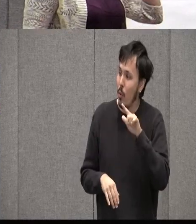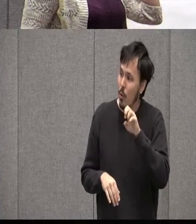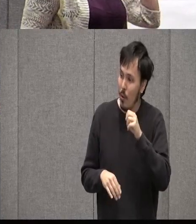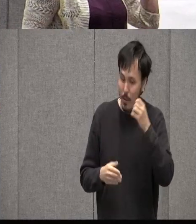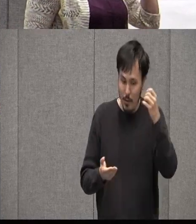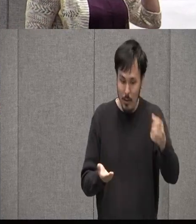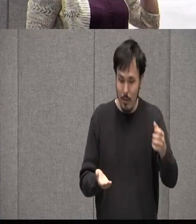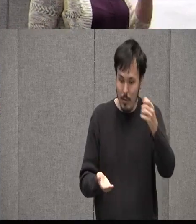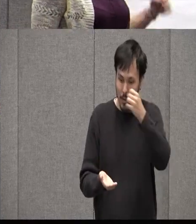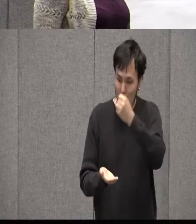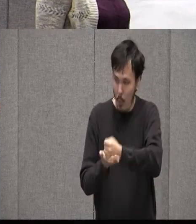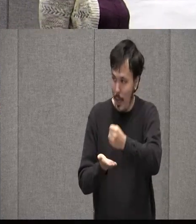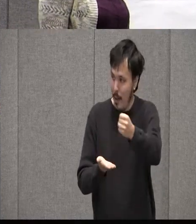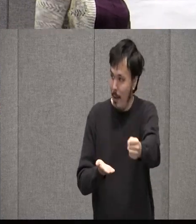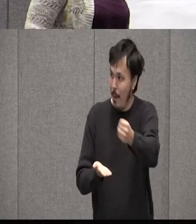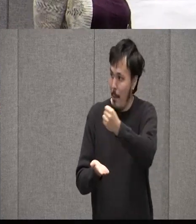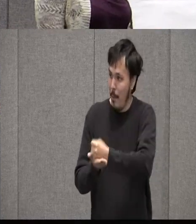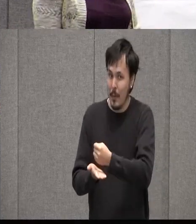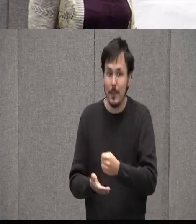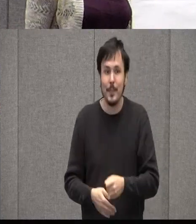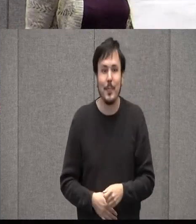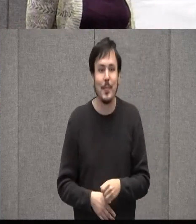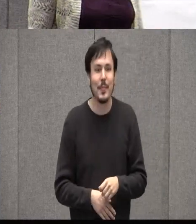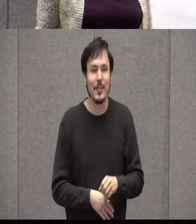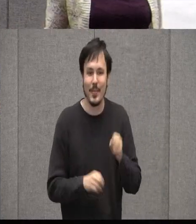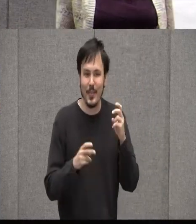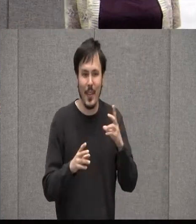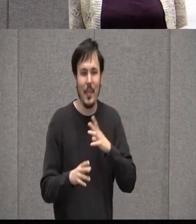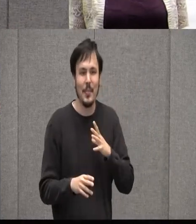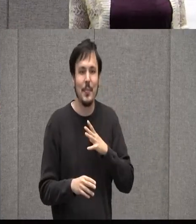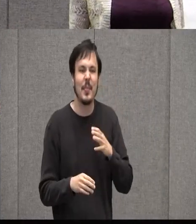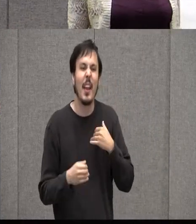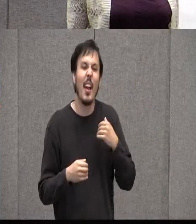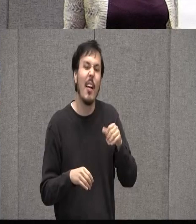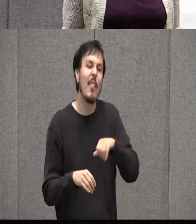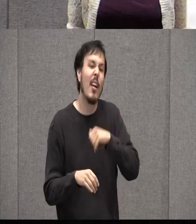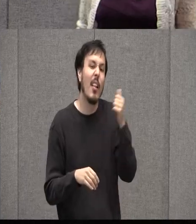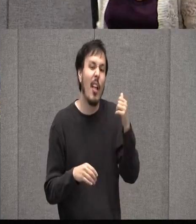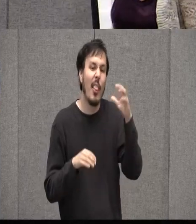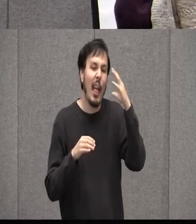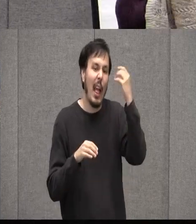Yep, okay. - Awesome, I like that. I have another outdoor activity for you artists